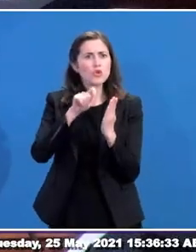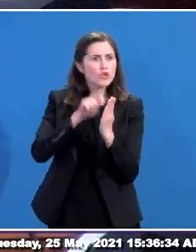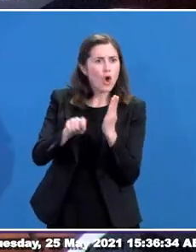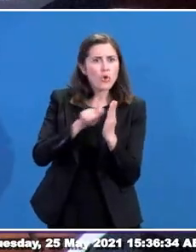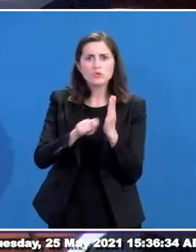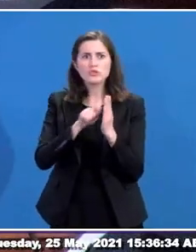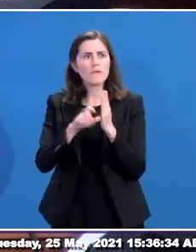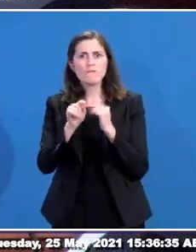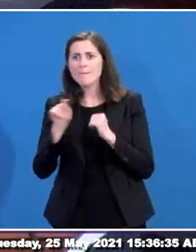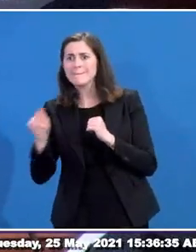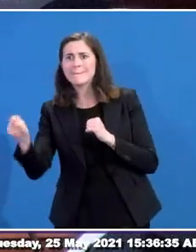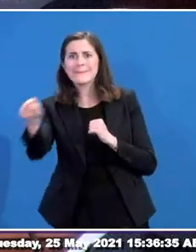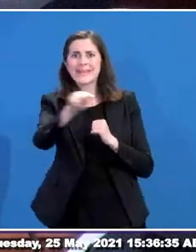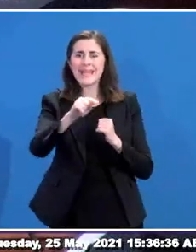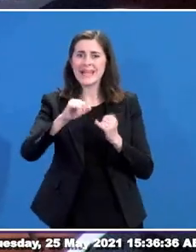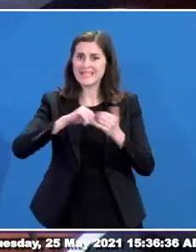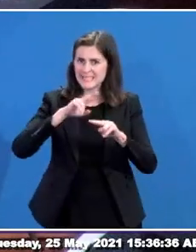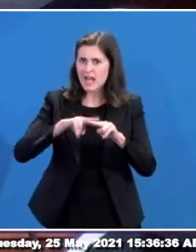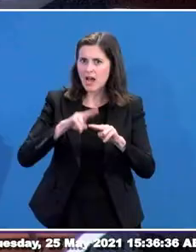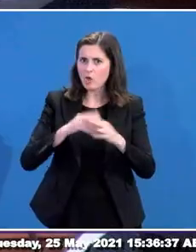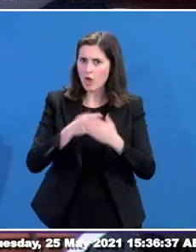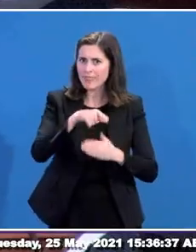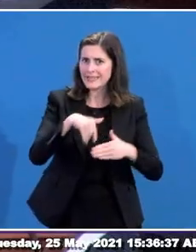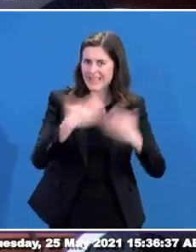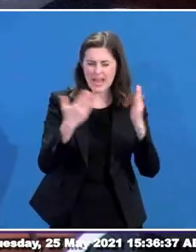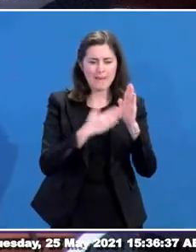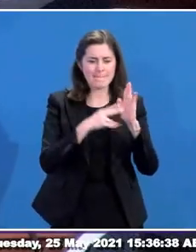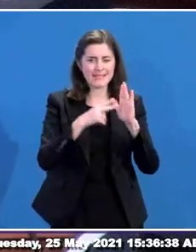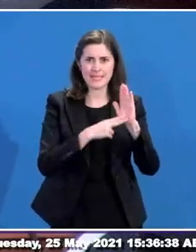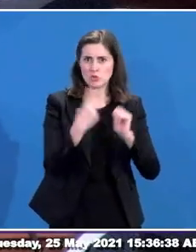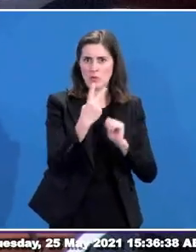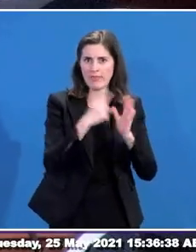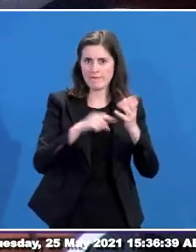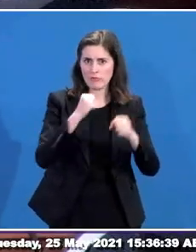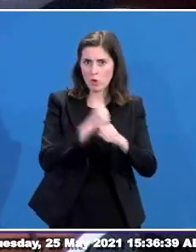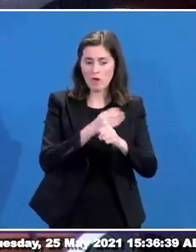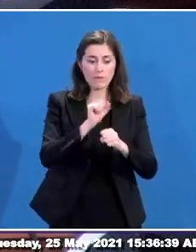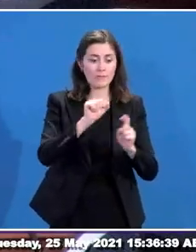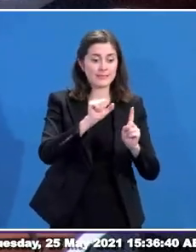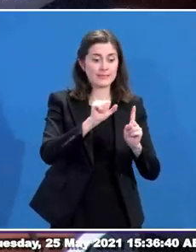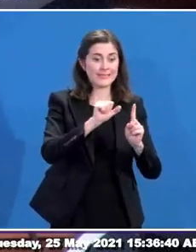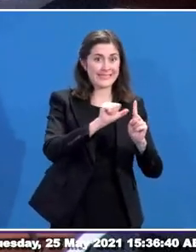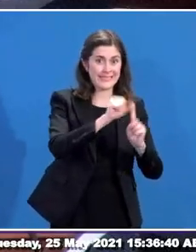the 12th of August that covered the times between six pm and ten pm.